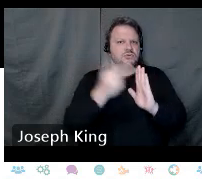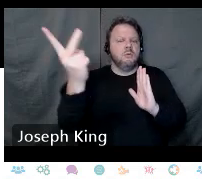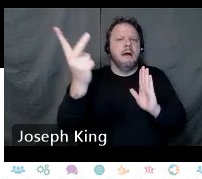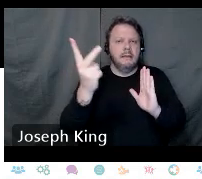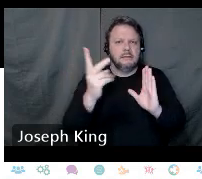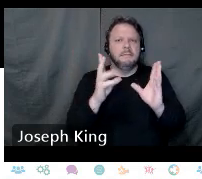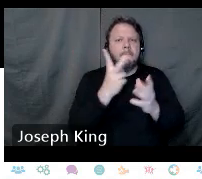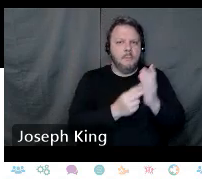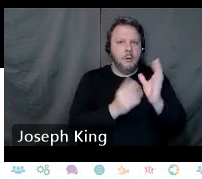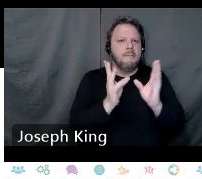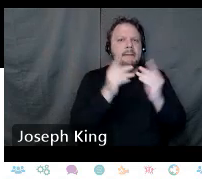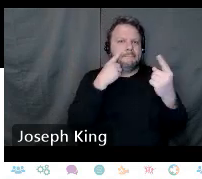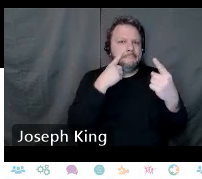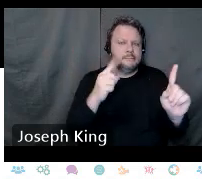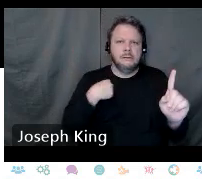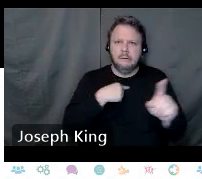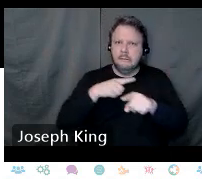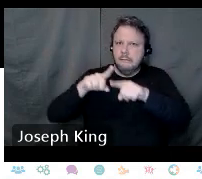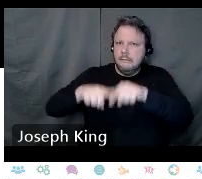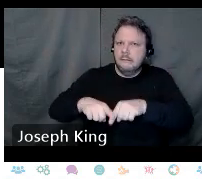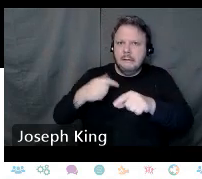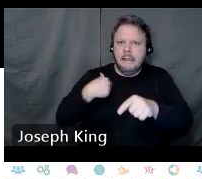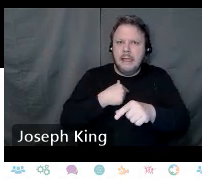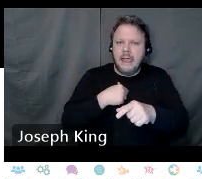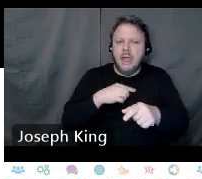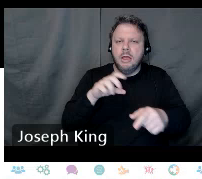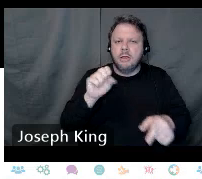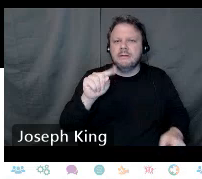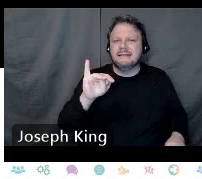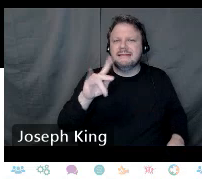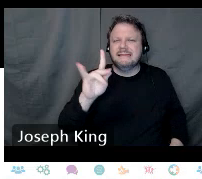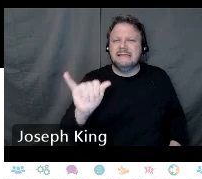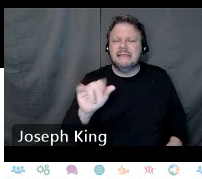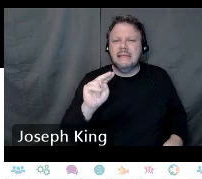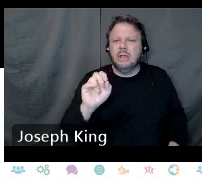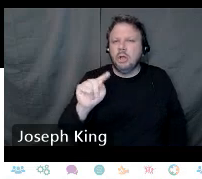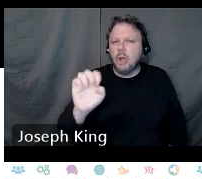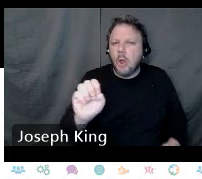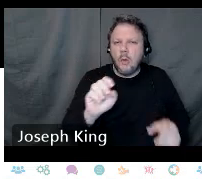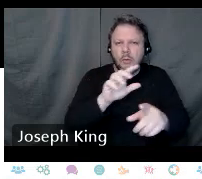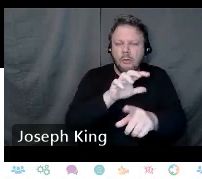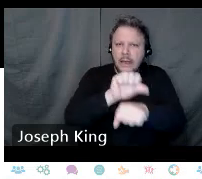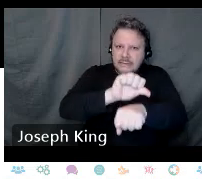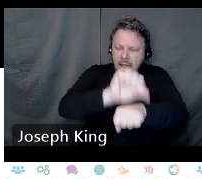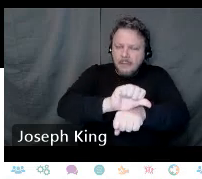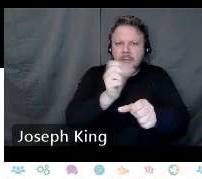We have. We rely heavily on our sticky note assignment to make sure we are staying on Mm-hmm.